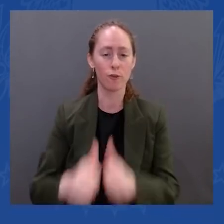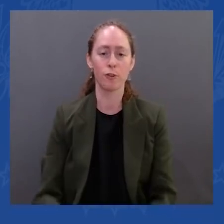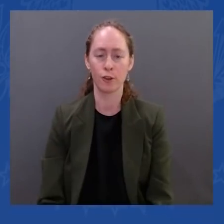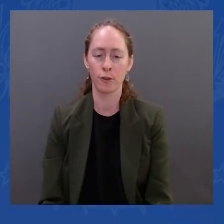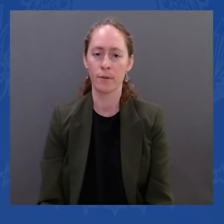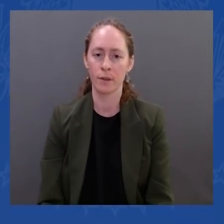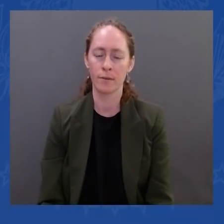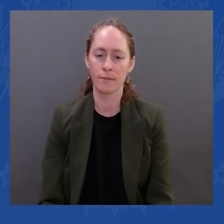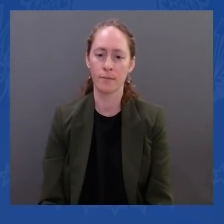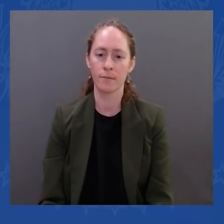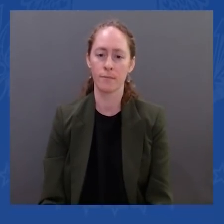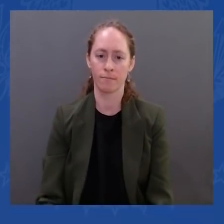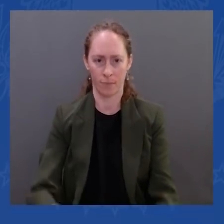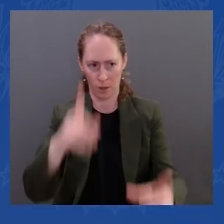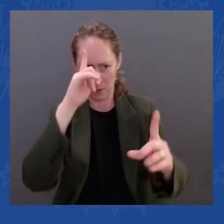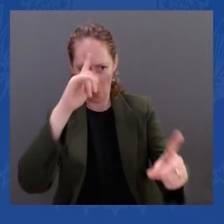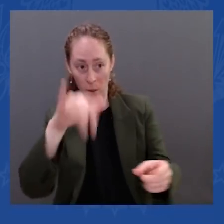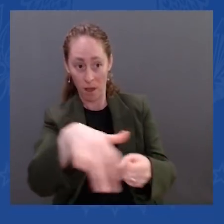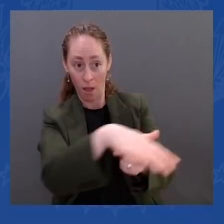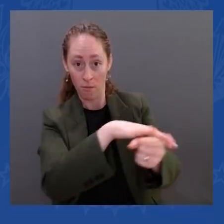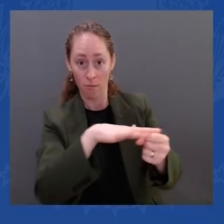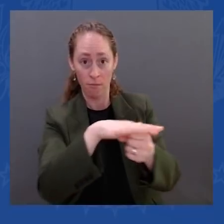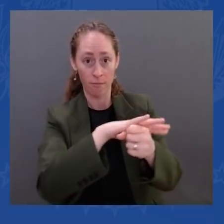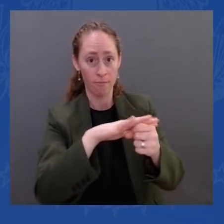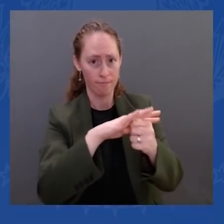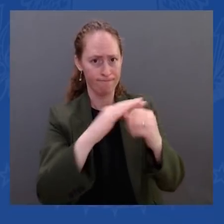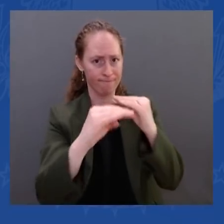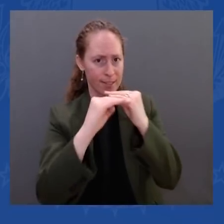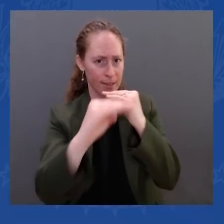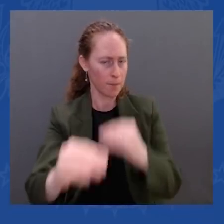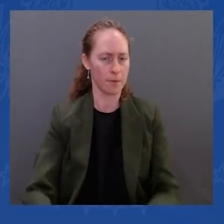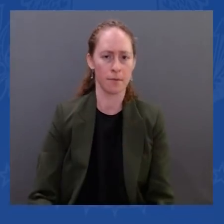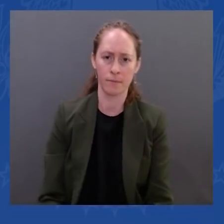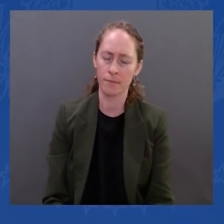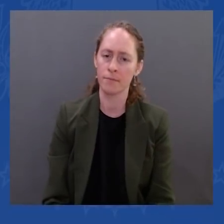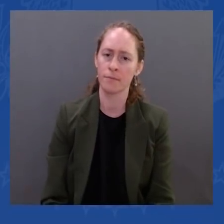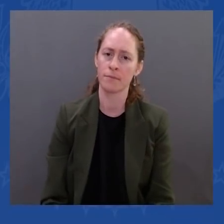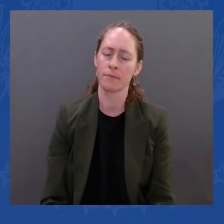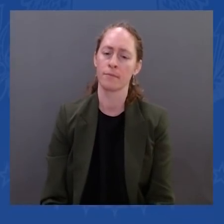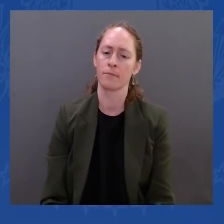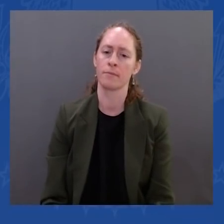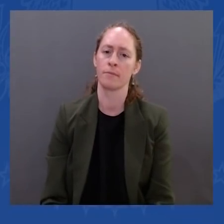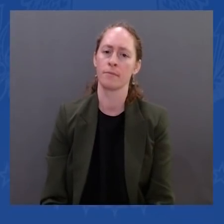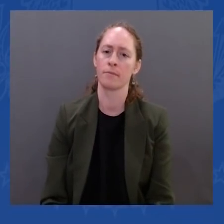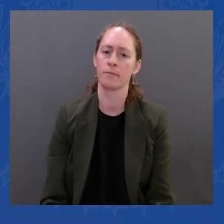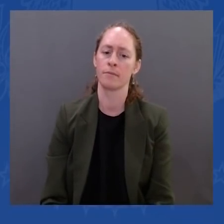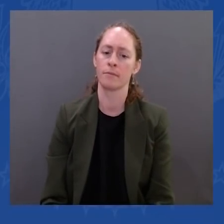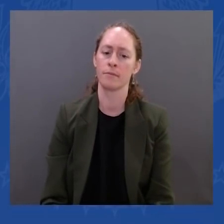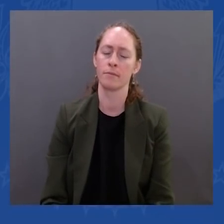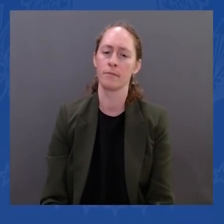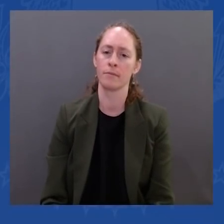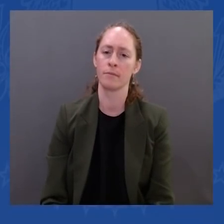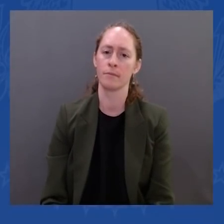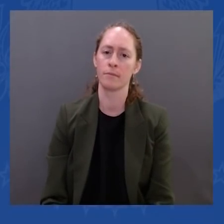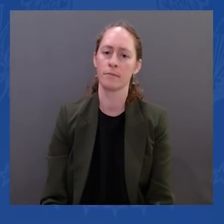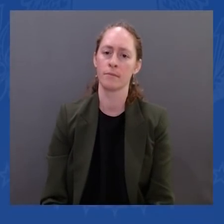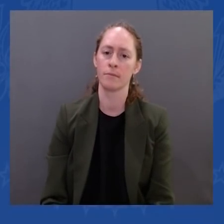And in so doing, extended deterrence and response